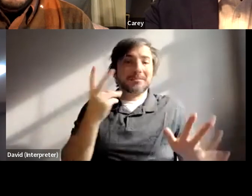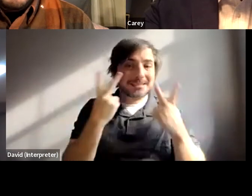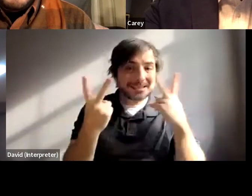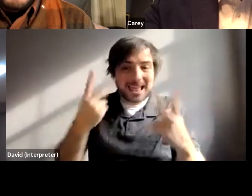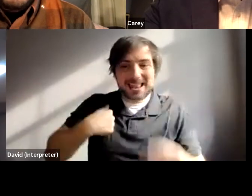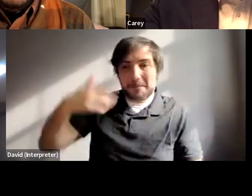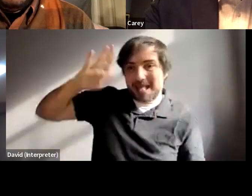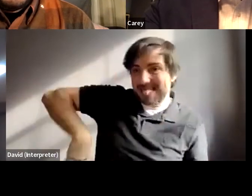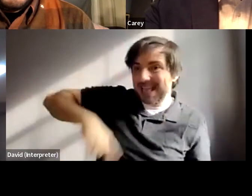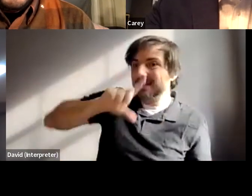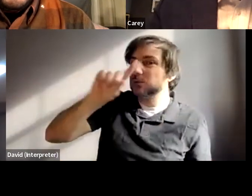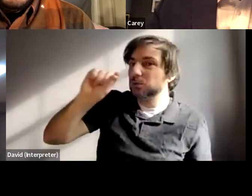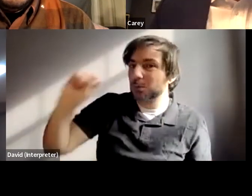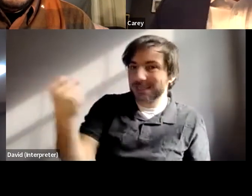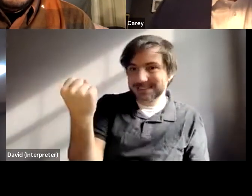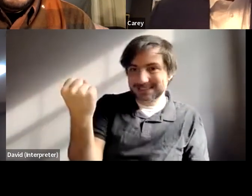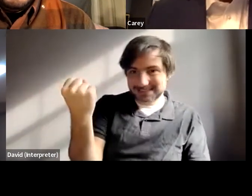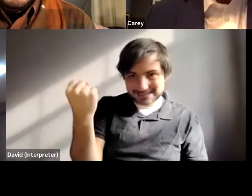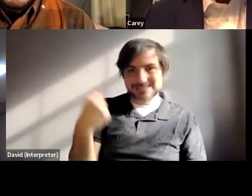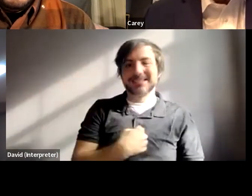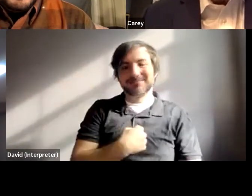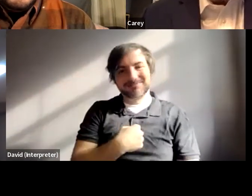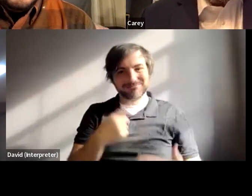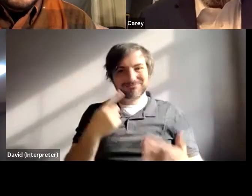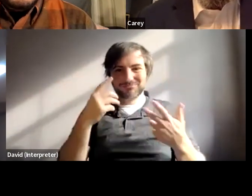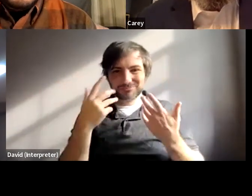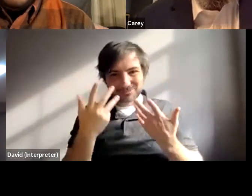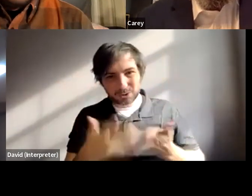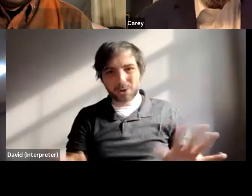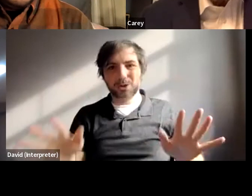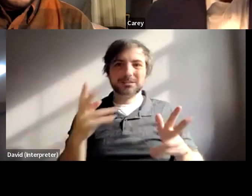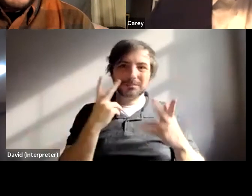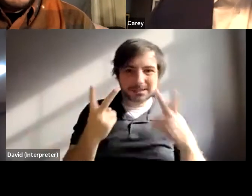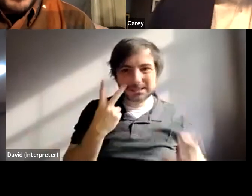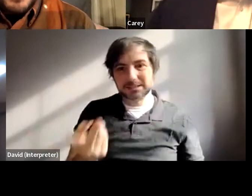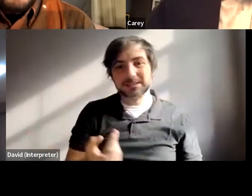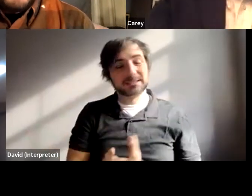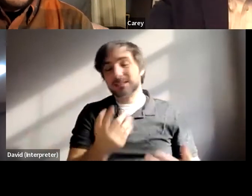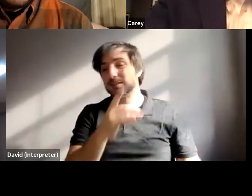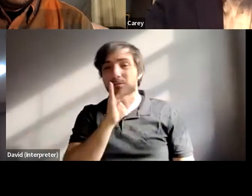The first thing I said to my wife when I got out of